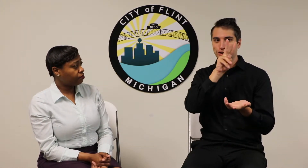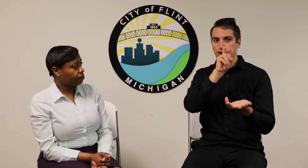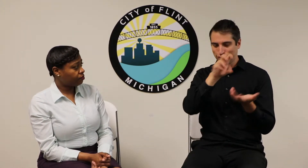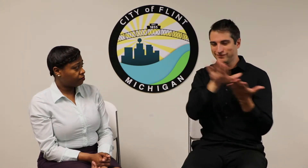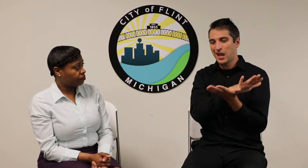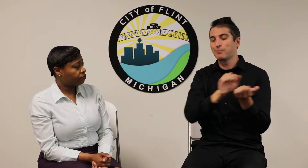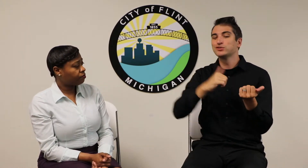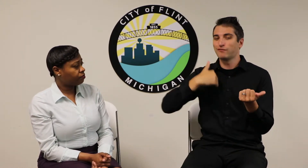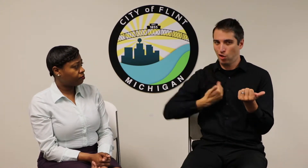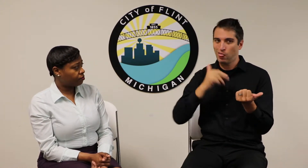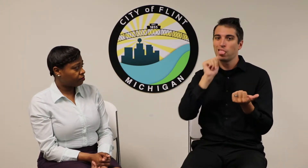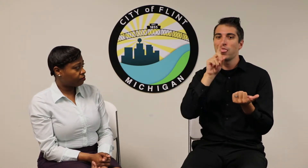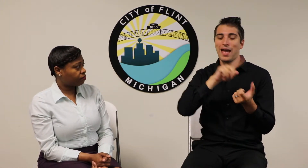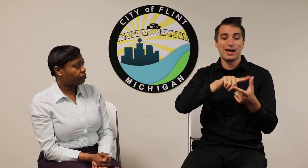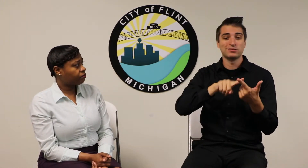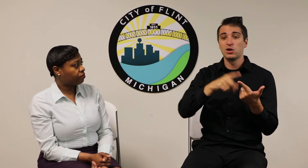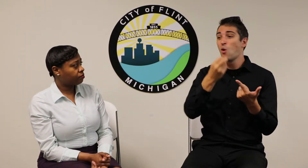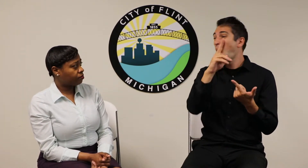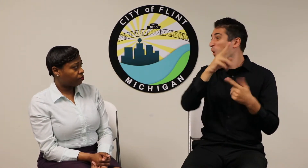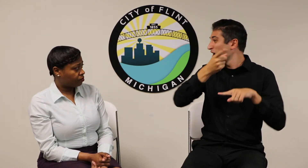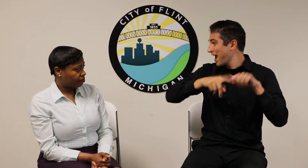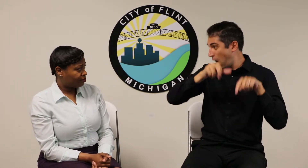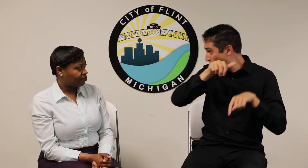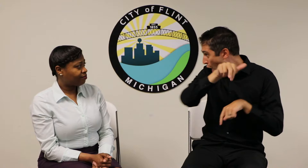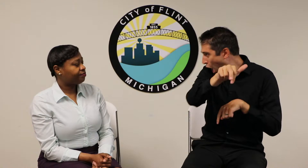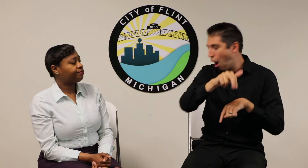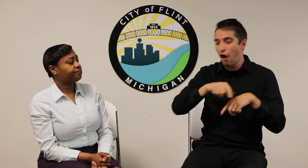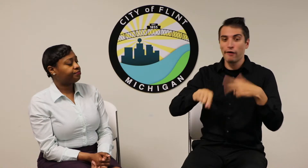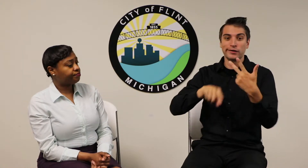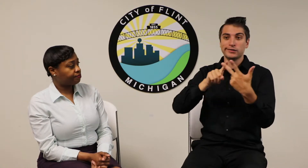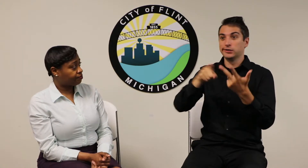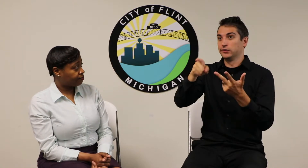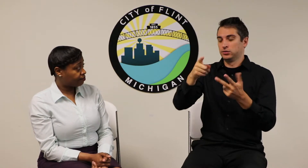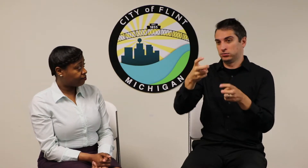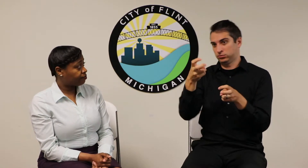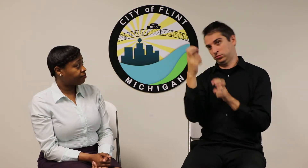were comatose or who were having seizures. It can also cause kidney